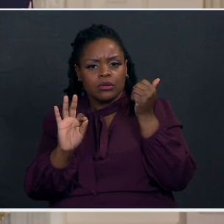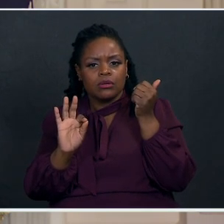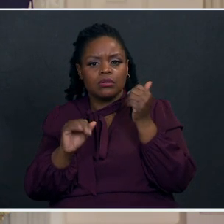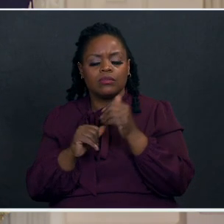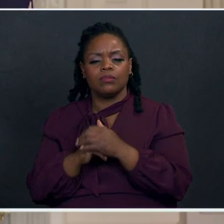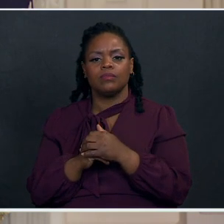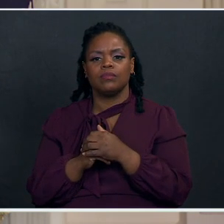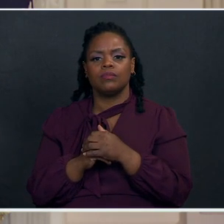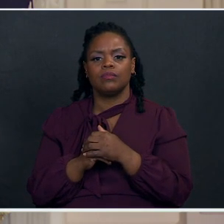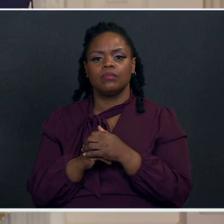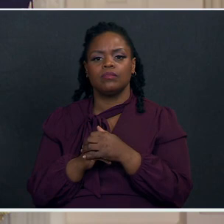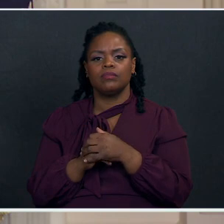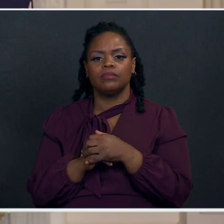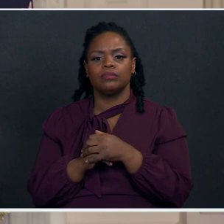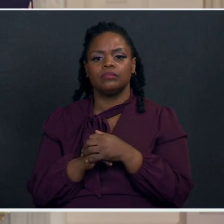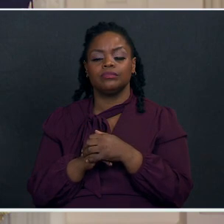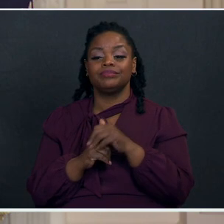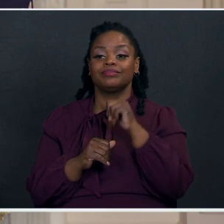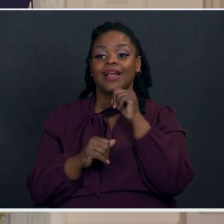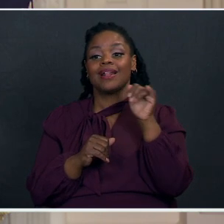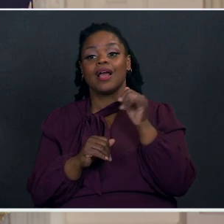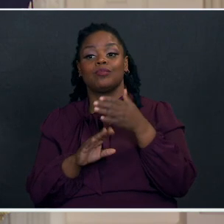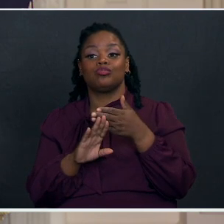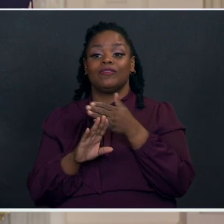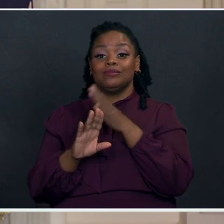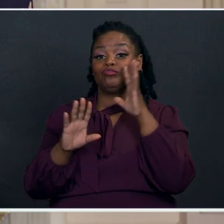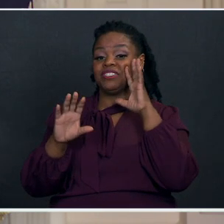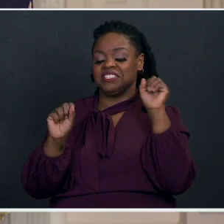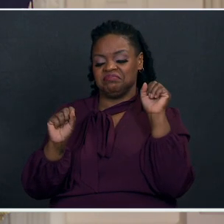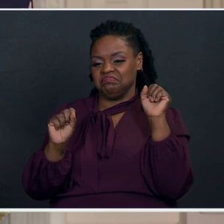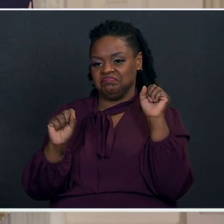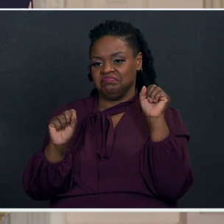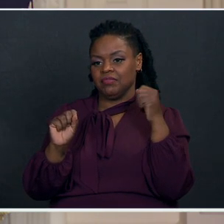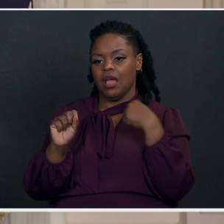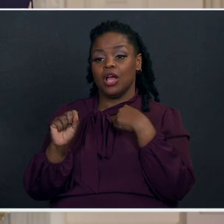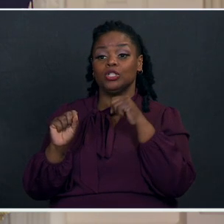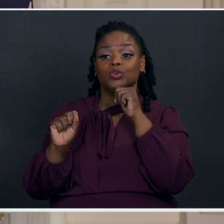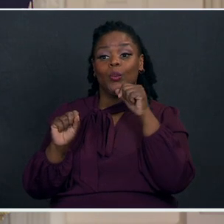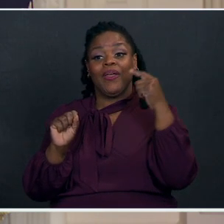Unlike previous administrations, I don't think the federal government should give handouts to big oil